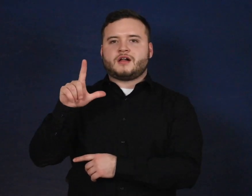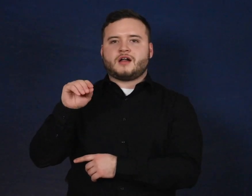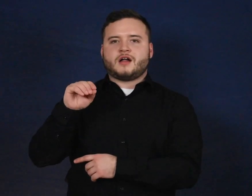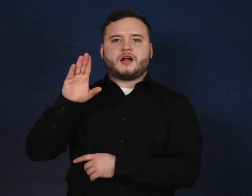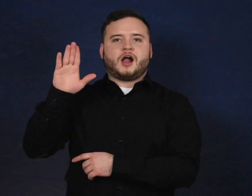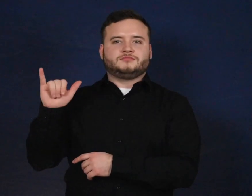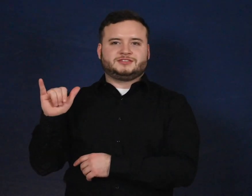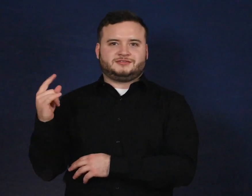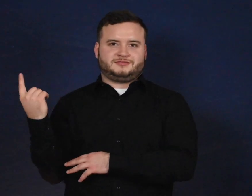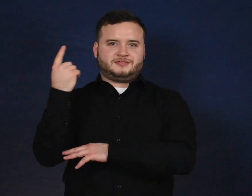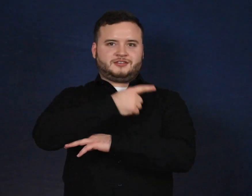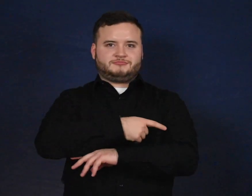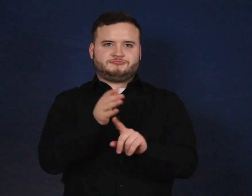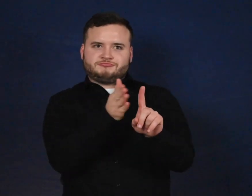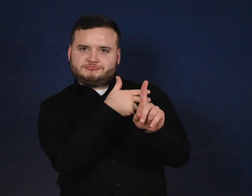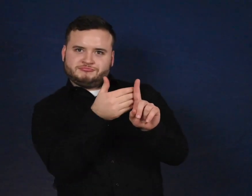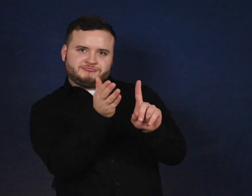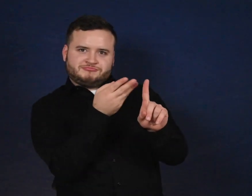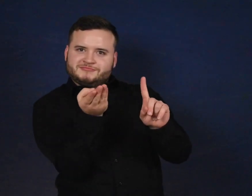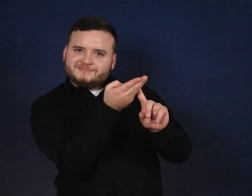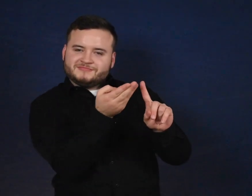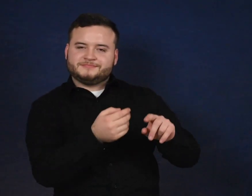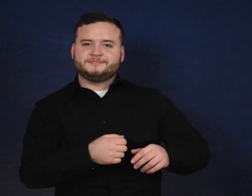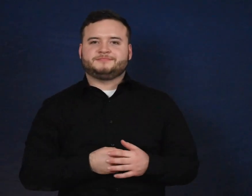of Hearing Lobby Day.